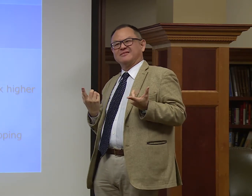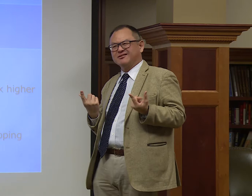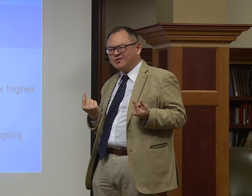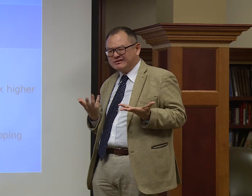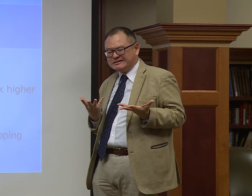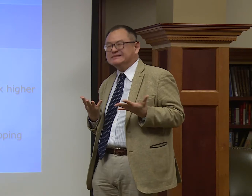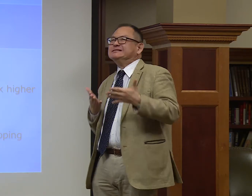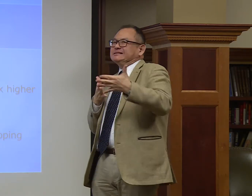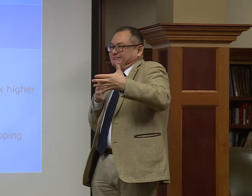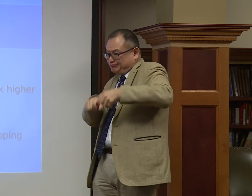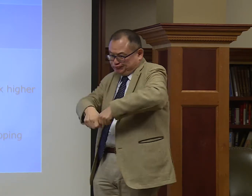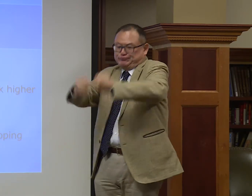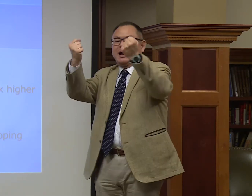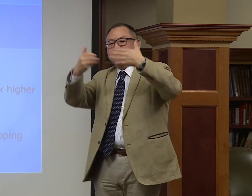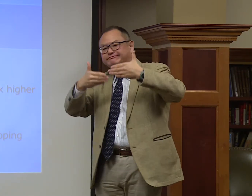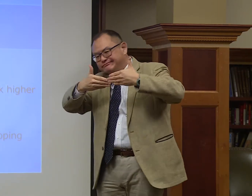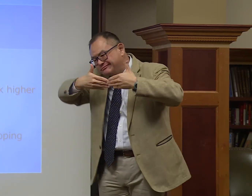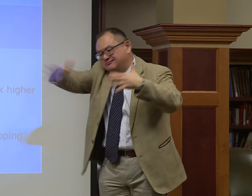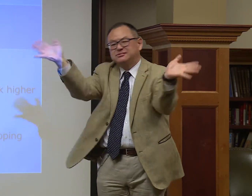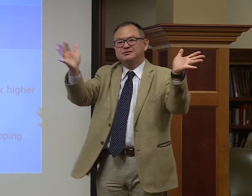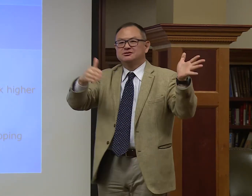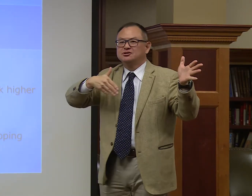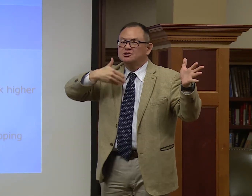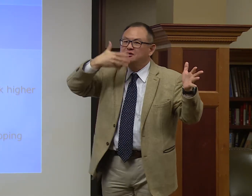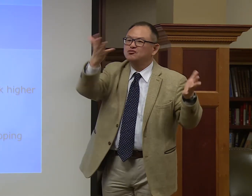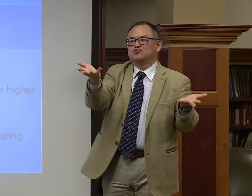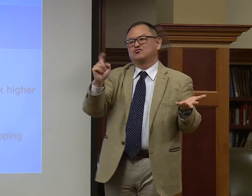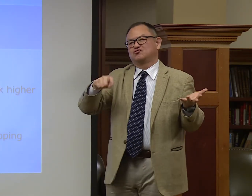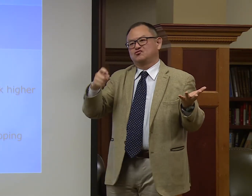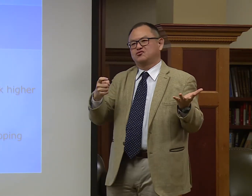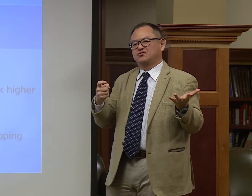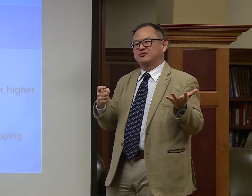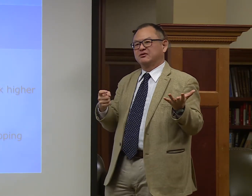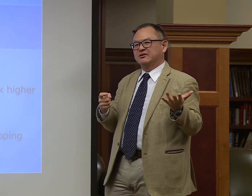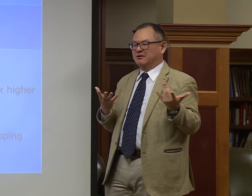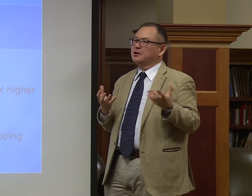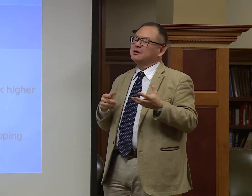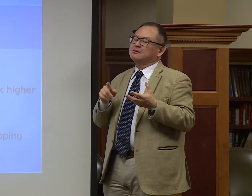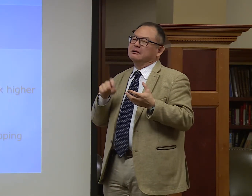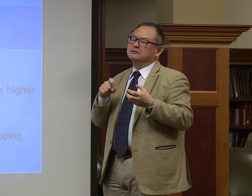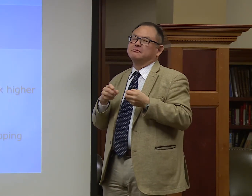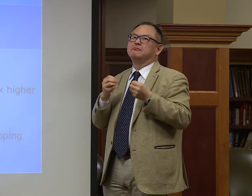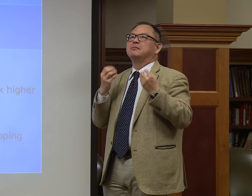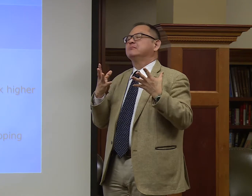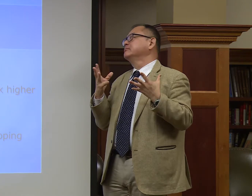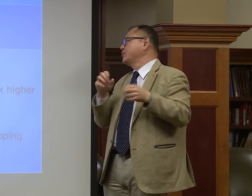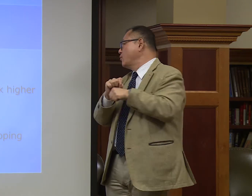and I'm the only Deaf one-- well, sometimes you have to break some barriers along your way.